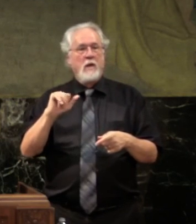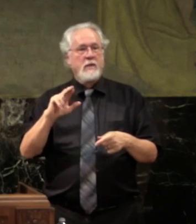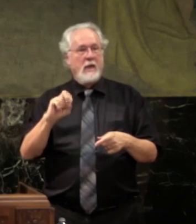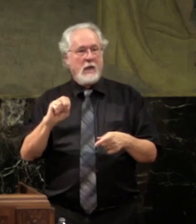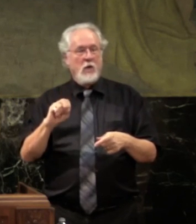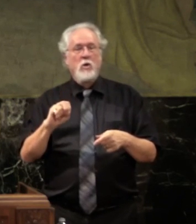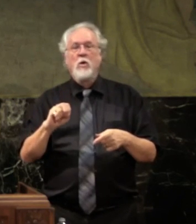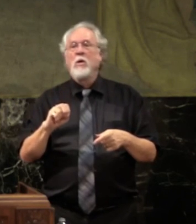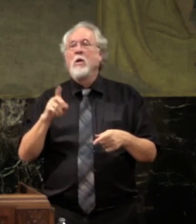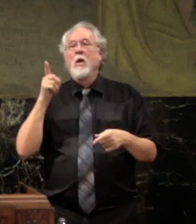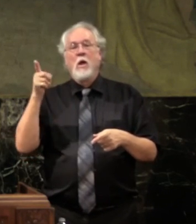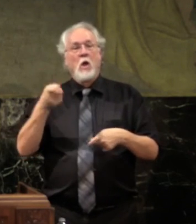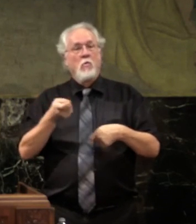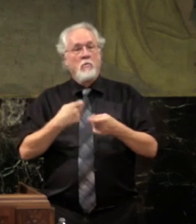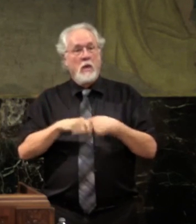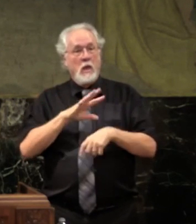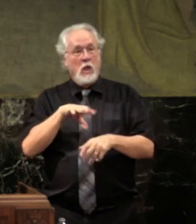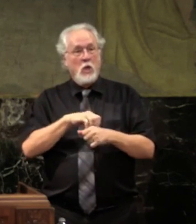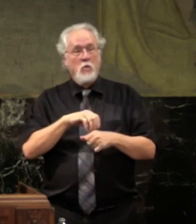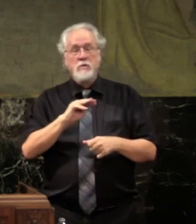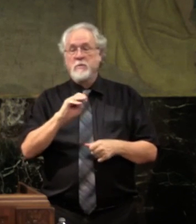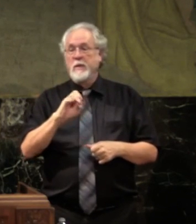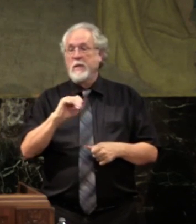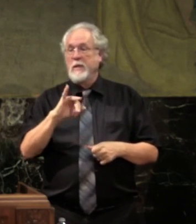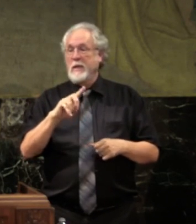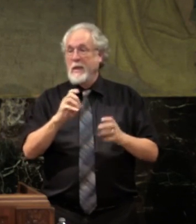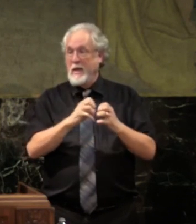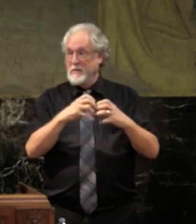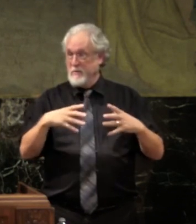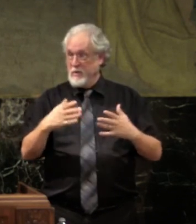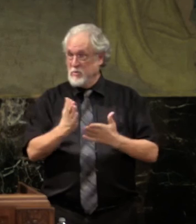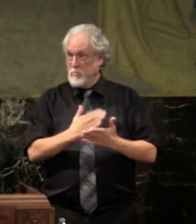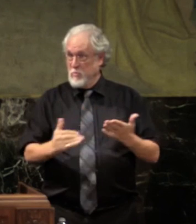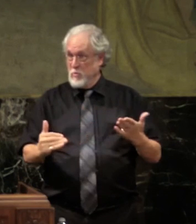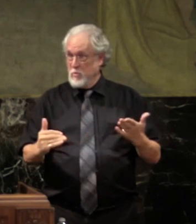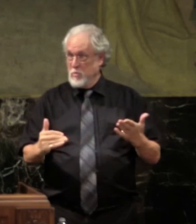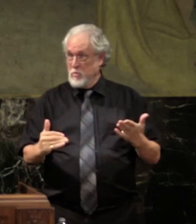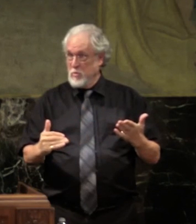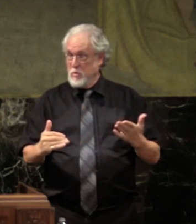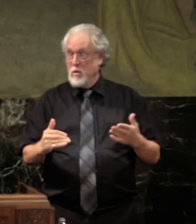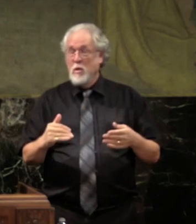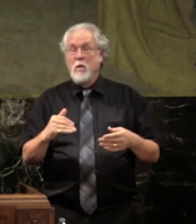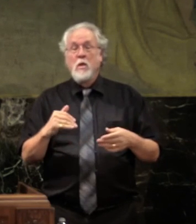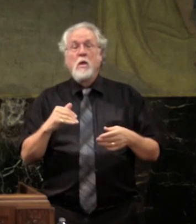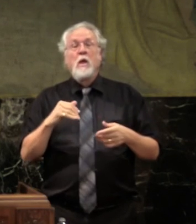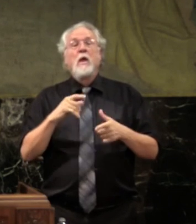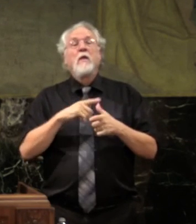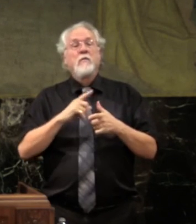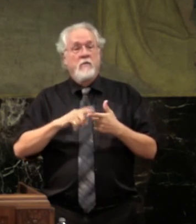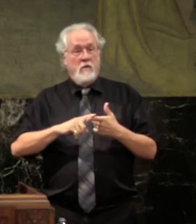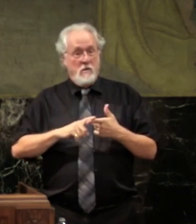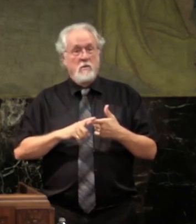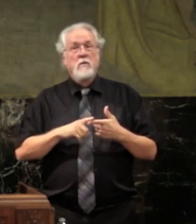that replacement includes the Medicaid expansion component of the Affordable Care Act that that he will work to make